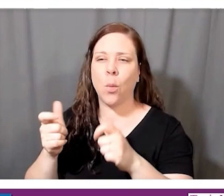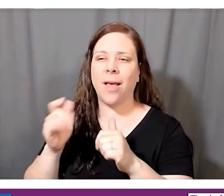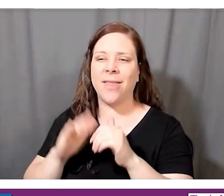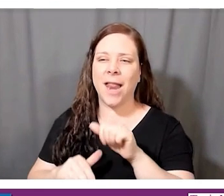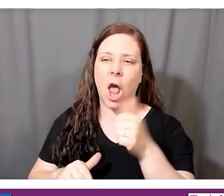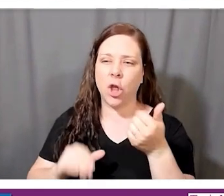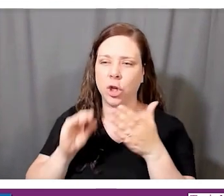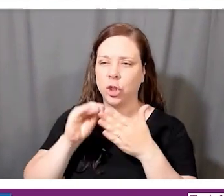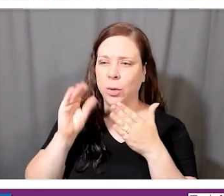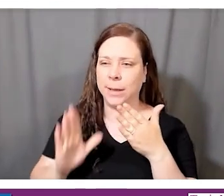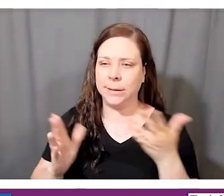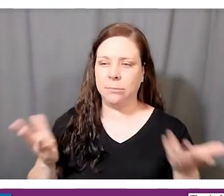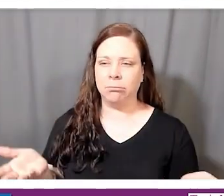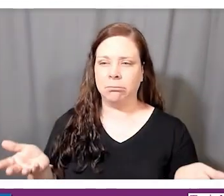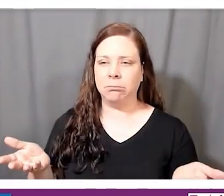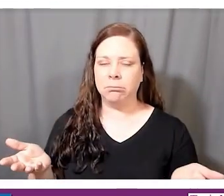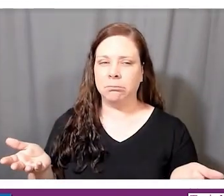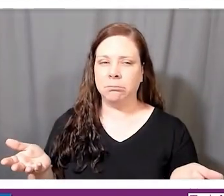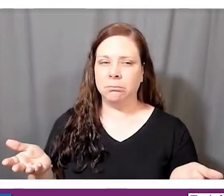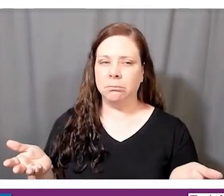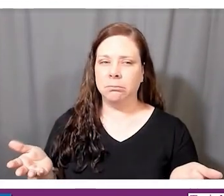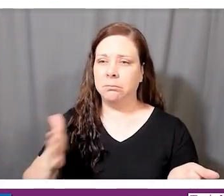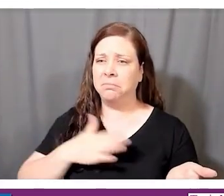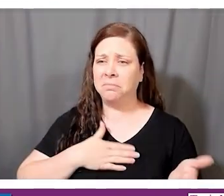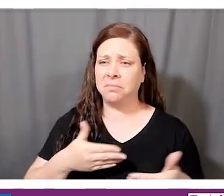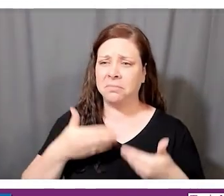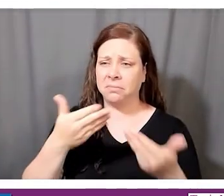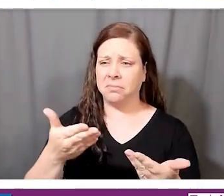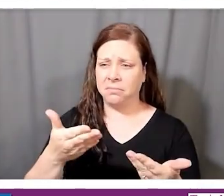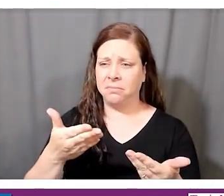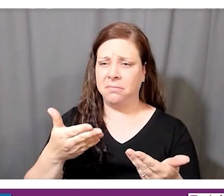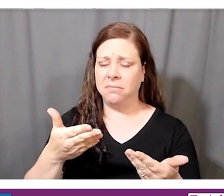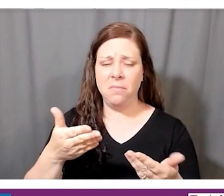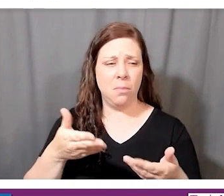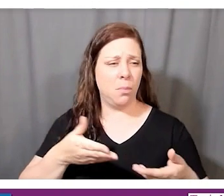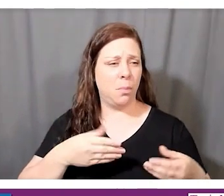And my suggestion then would just be, well, then just provide the digital document to everybody